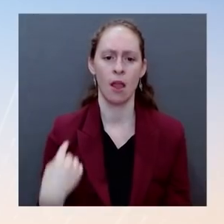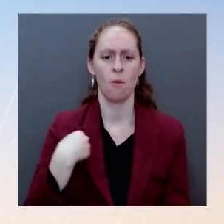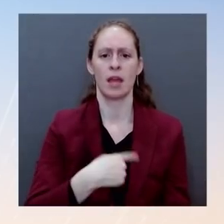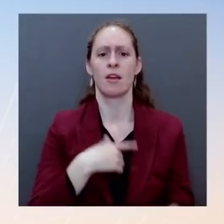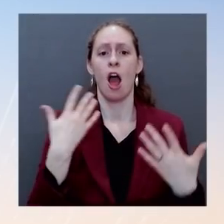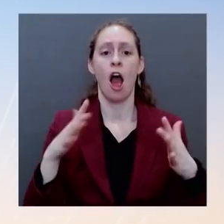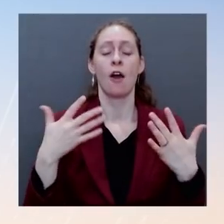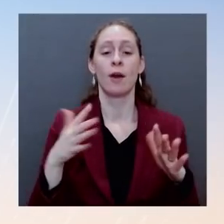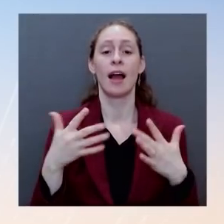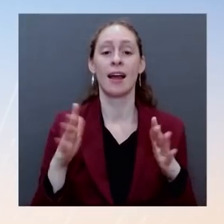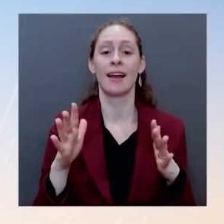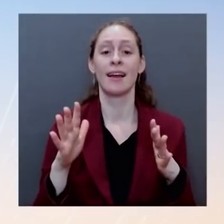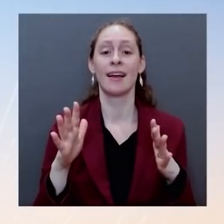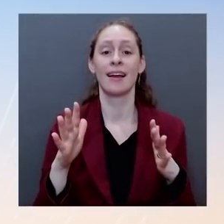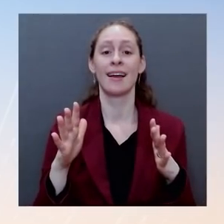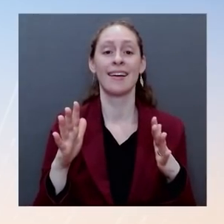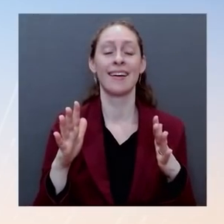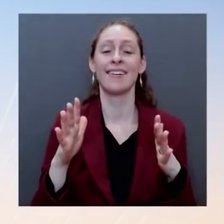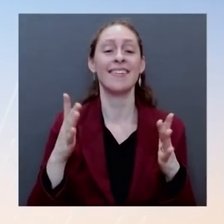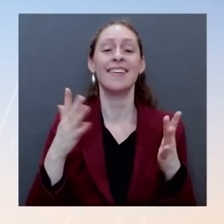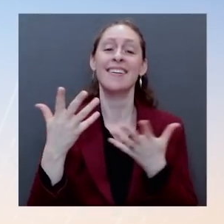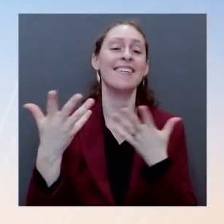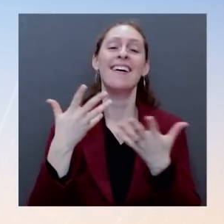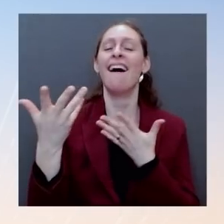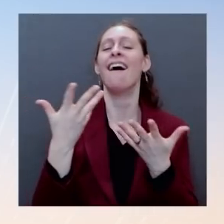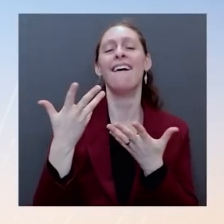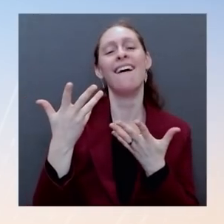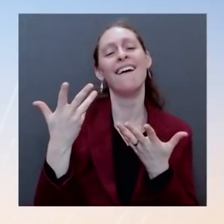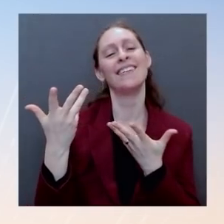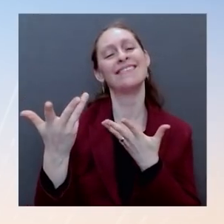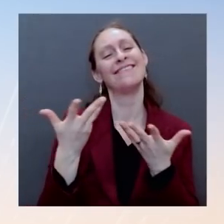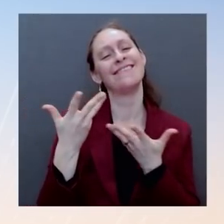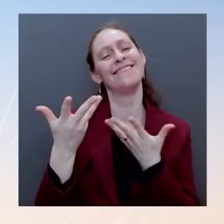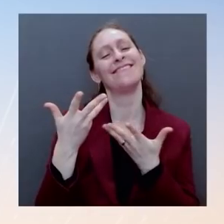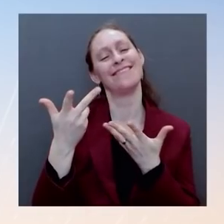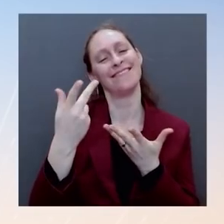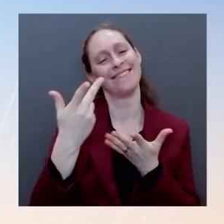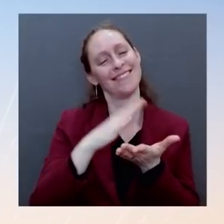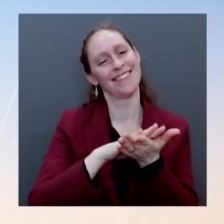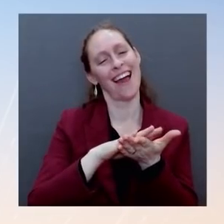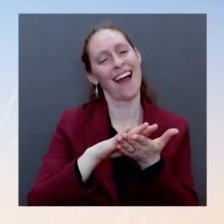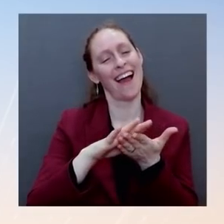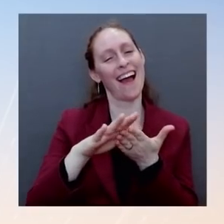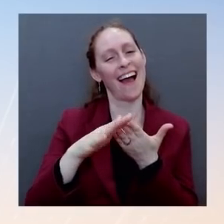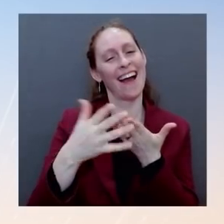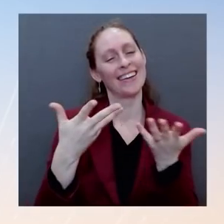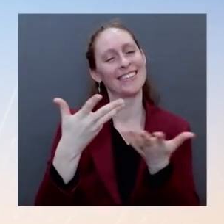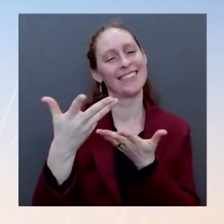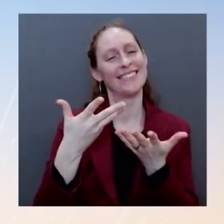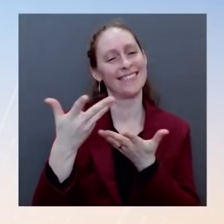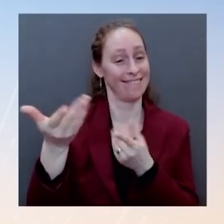but including a number of contracts have been signed. There was an RFP -- a request for proposal -- that was put out.